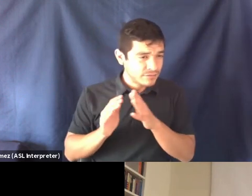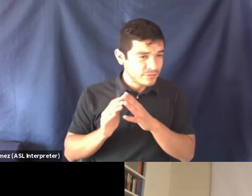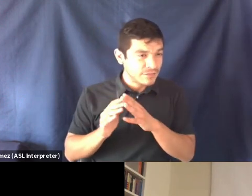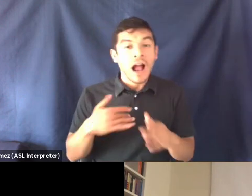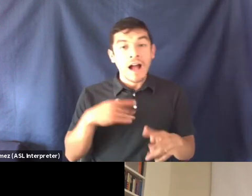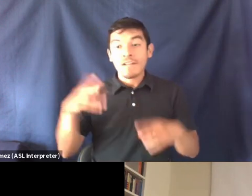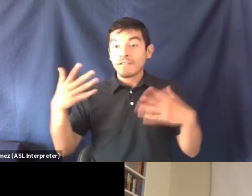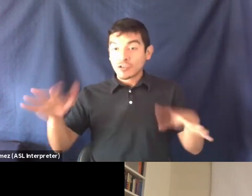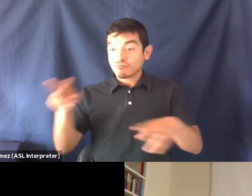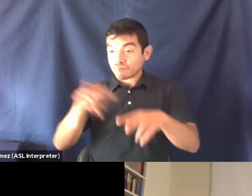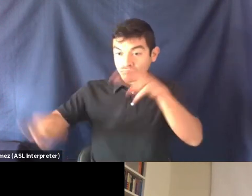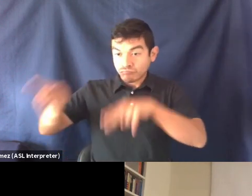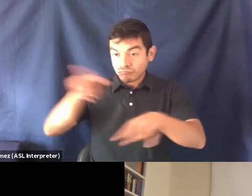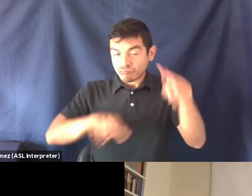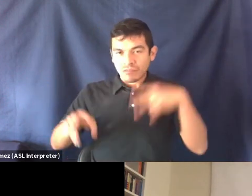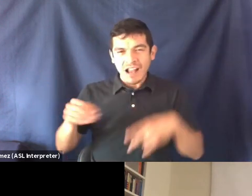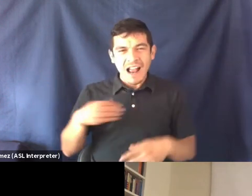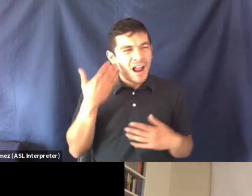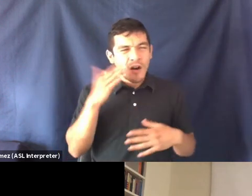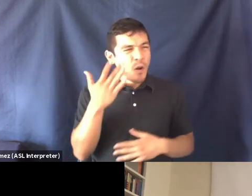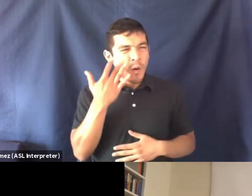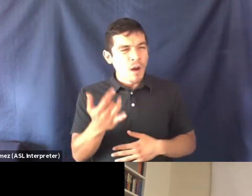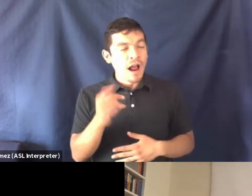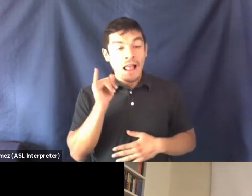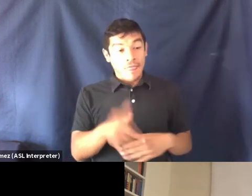and I don't know why it's just a mode that I feel very drawn